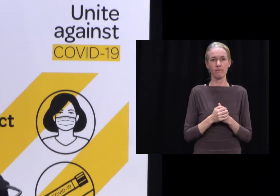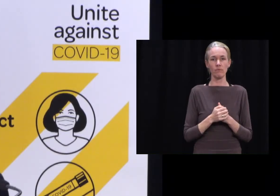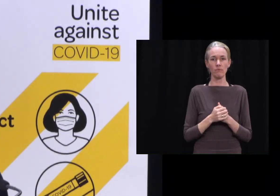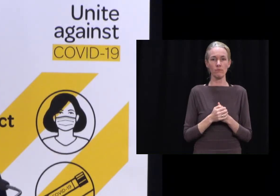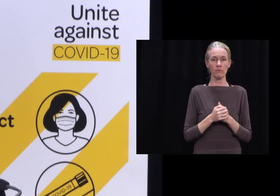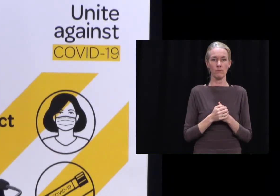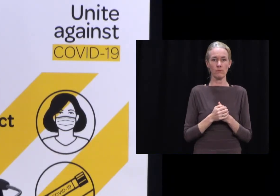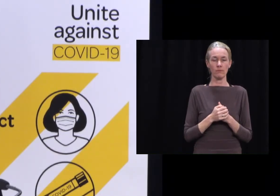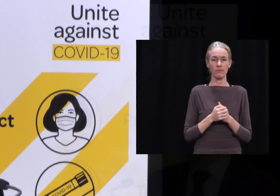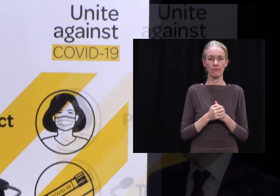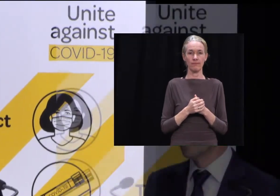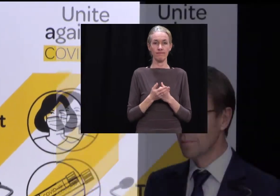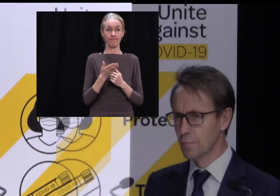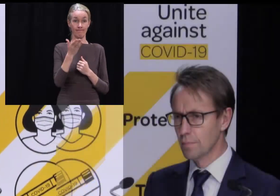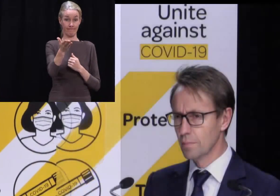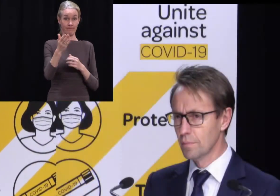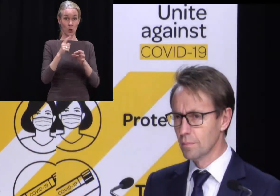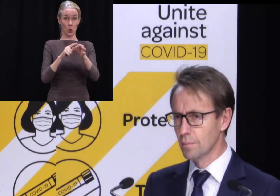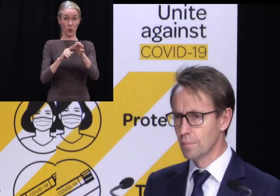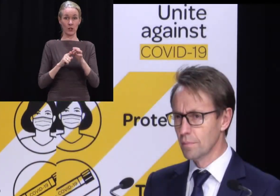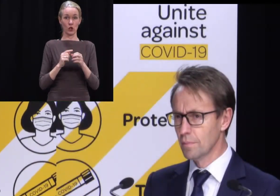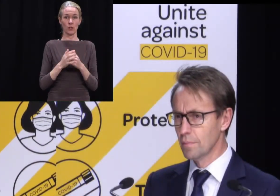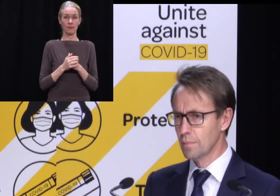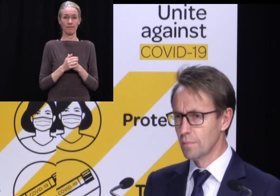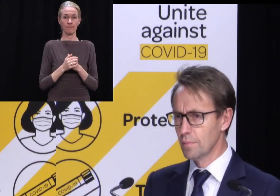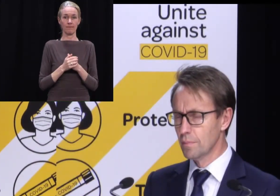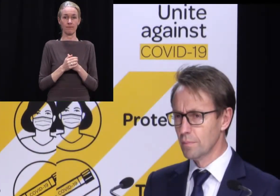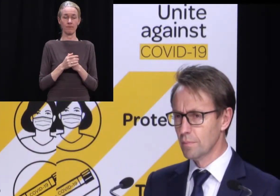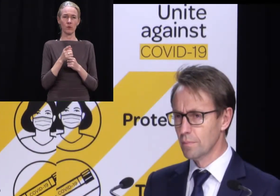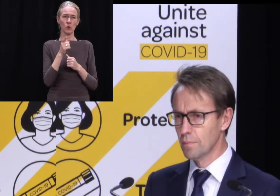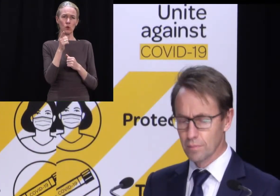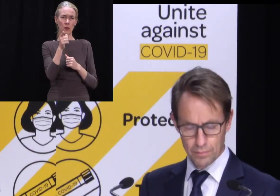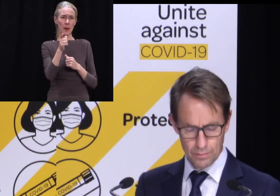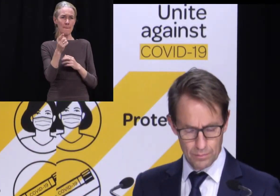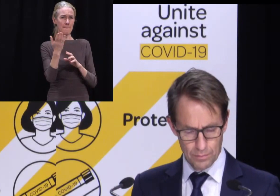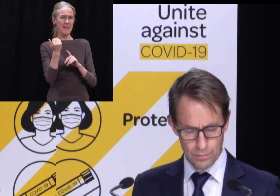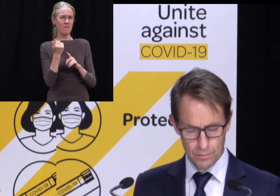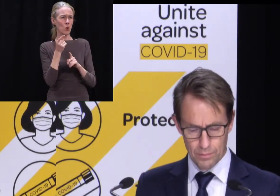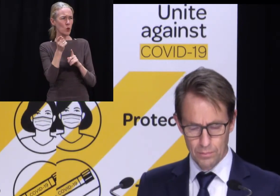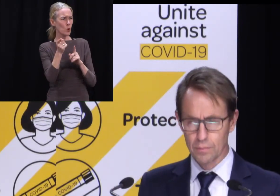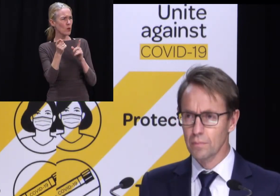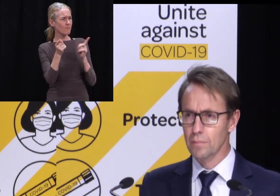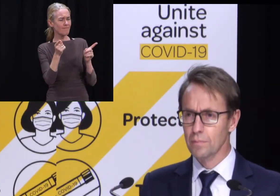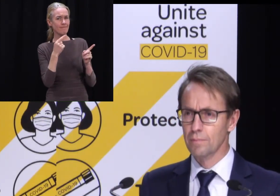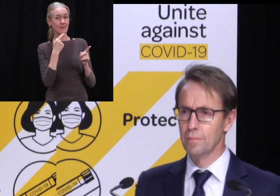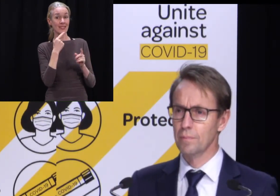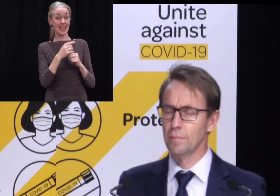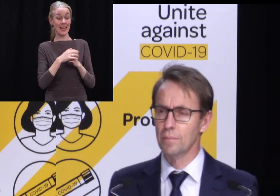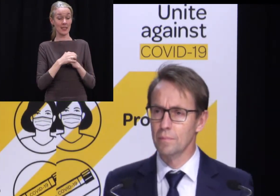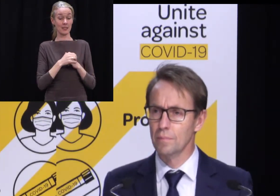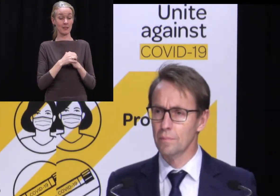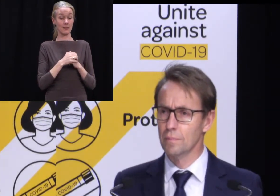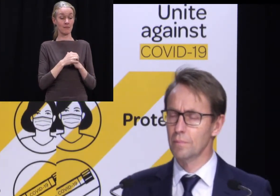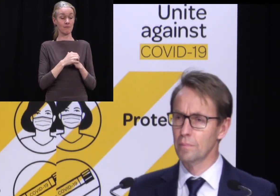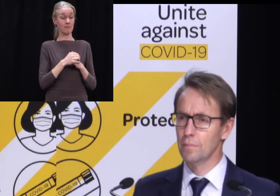please do